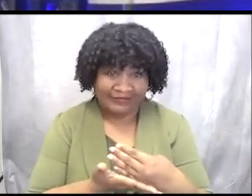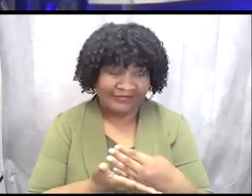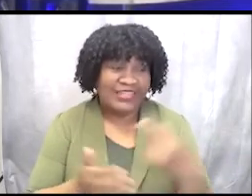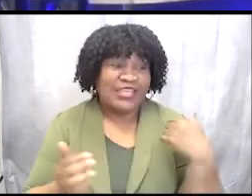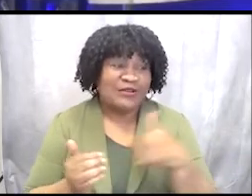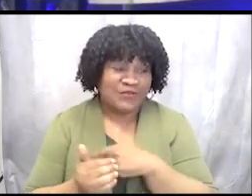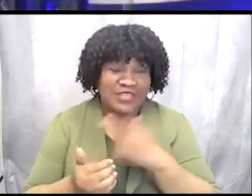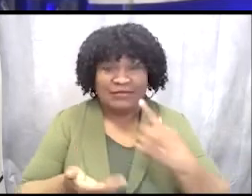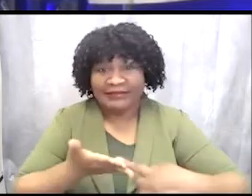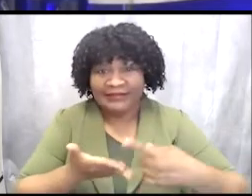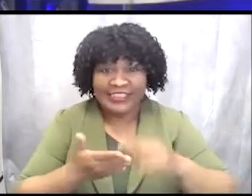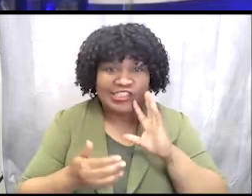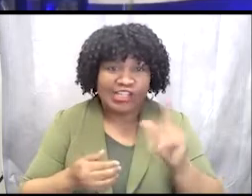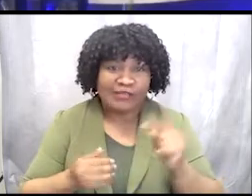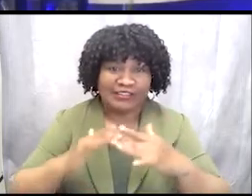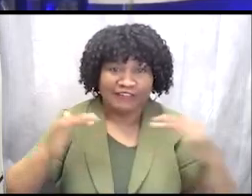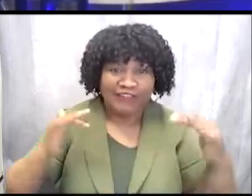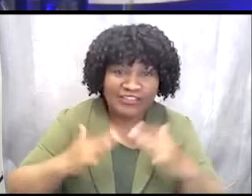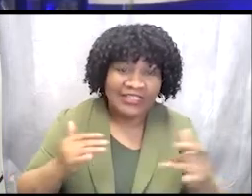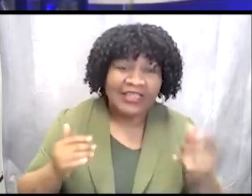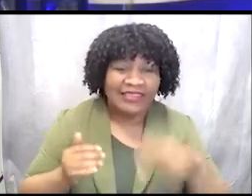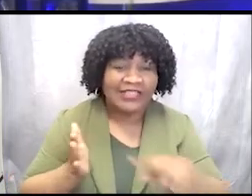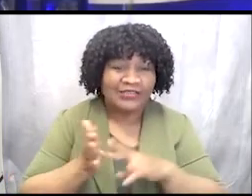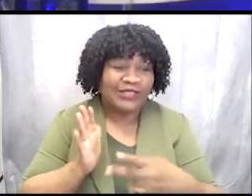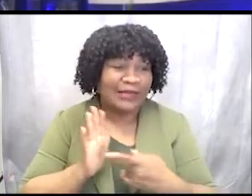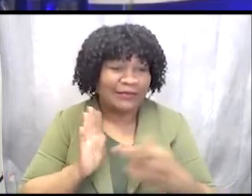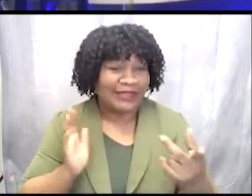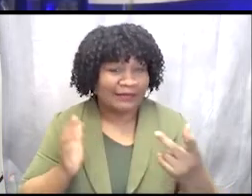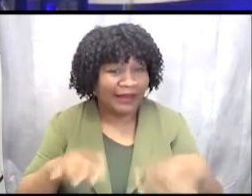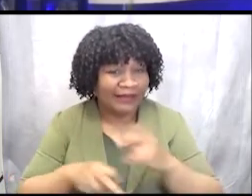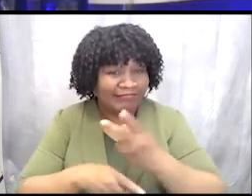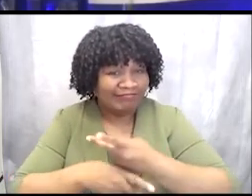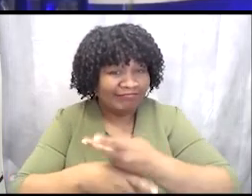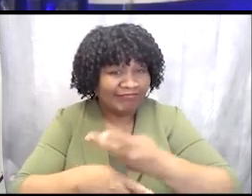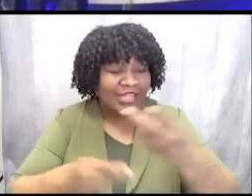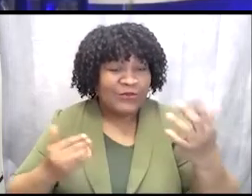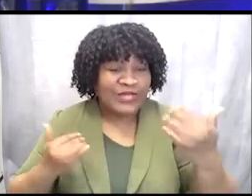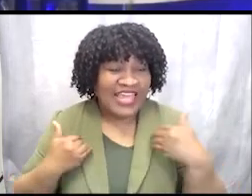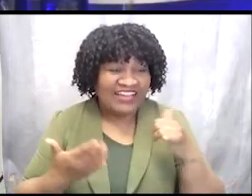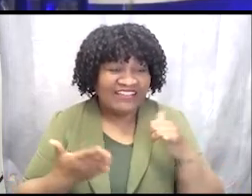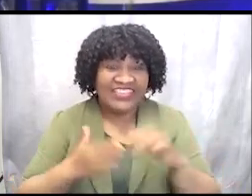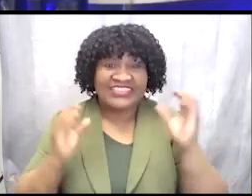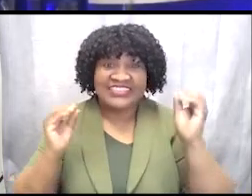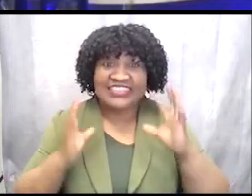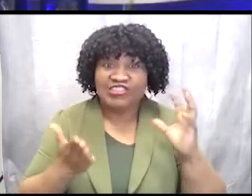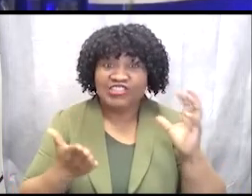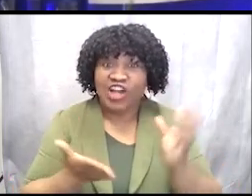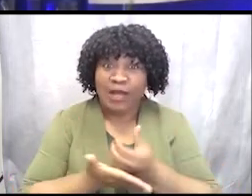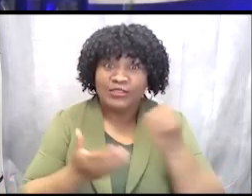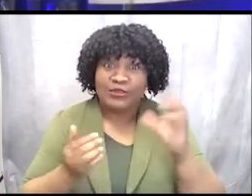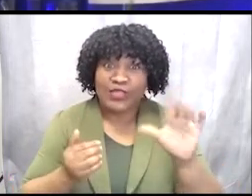We've been talking about diversity. This is what I mean by maintenance. The reason why we have a Teacher Opportunity Corps program